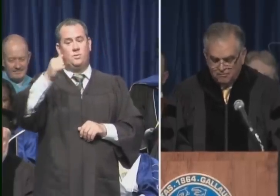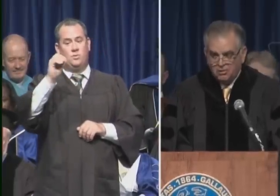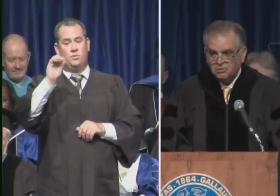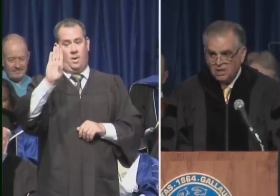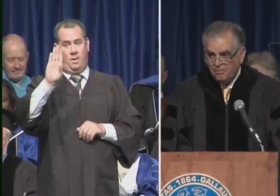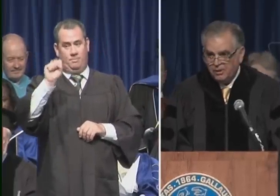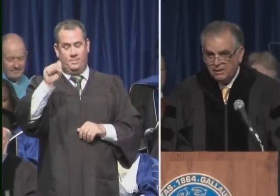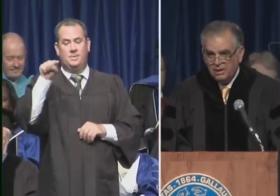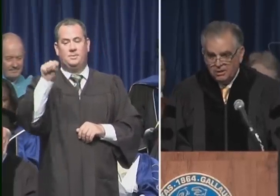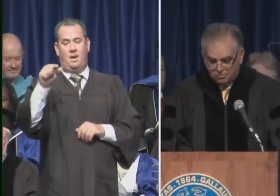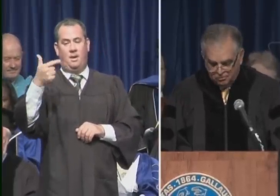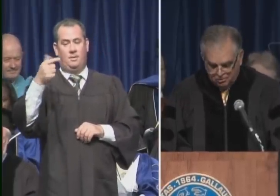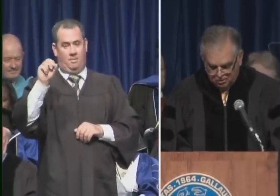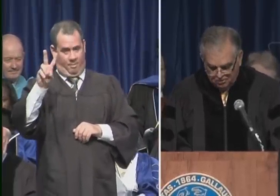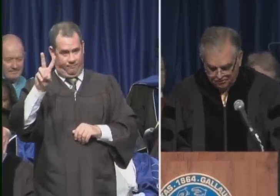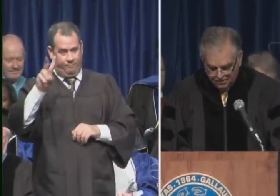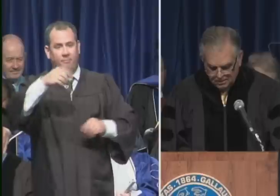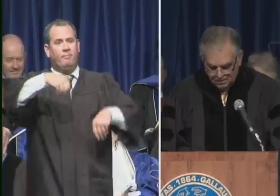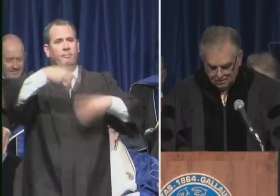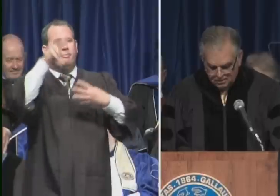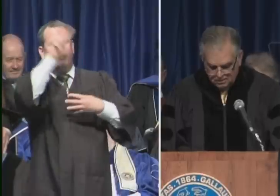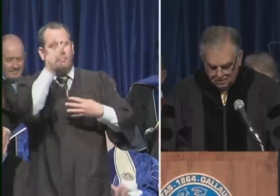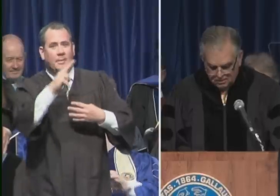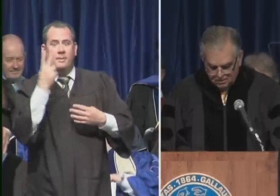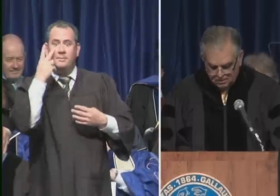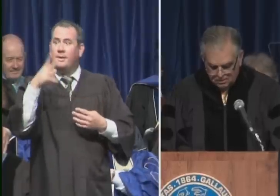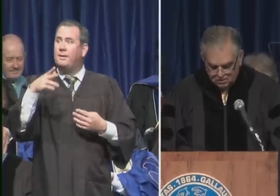and see if there is something that interests you.